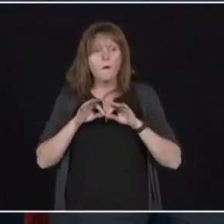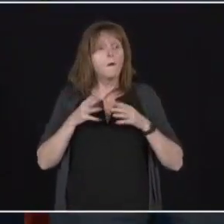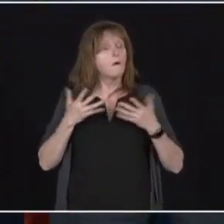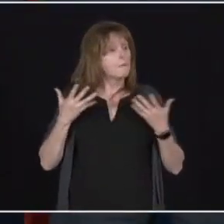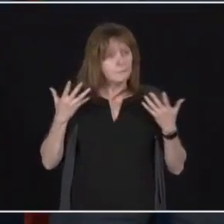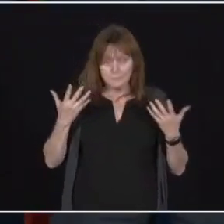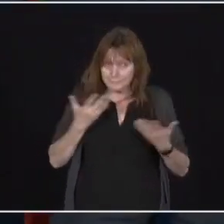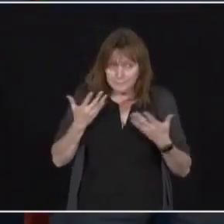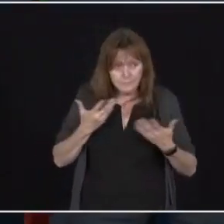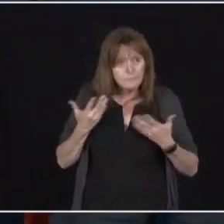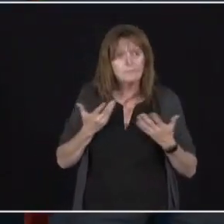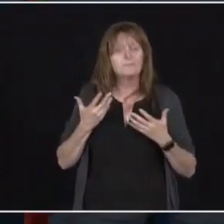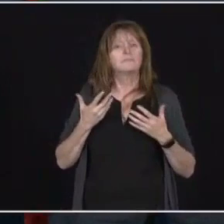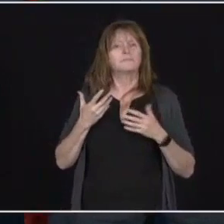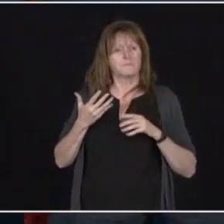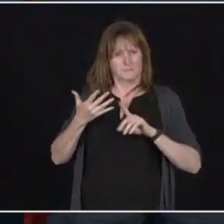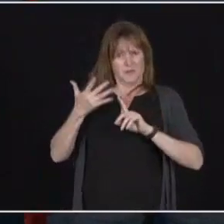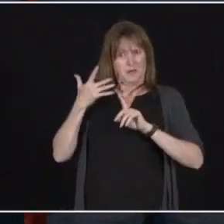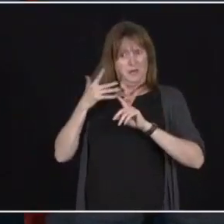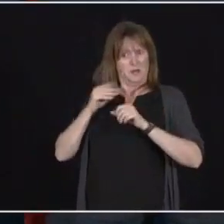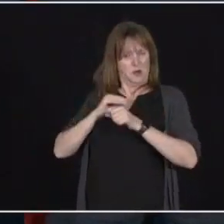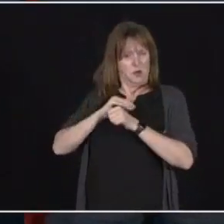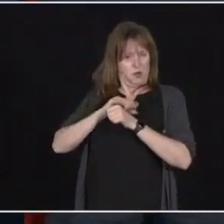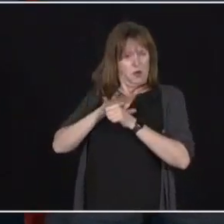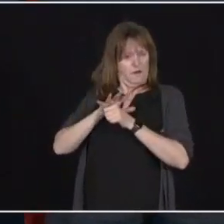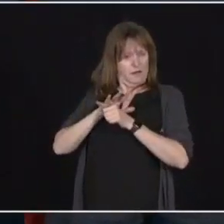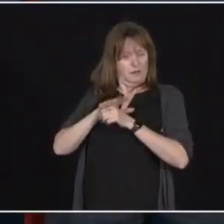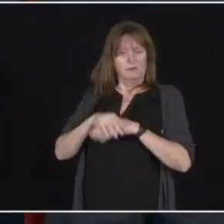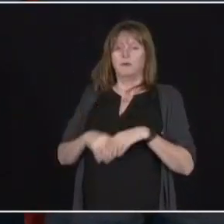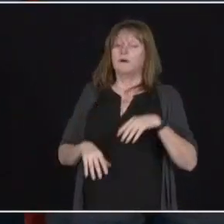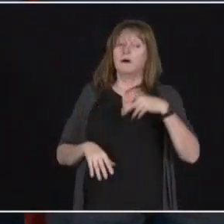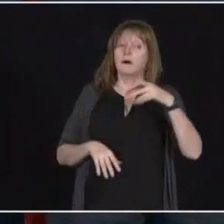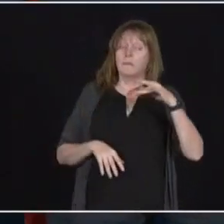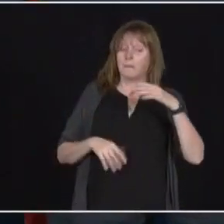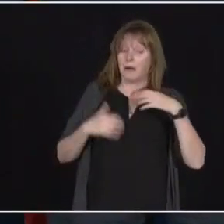remember that when we started with the offset of COVID-19,